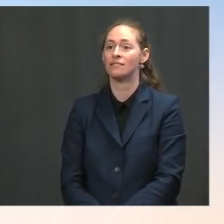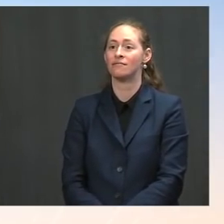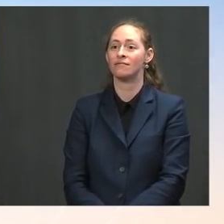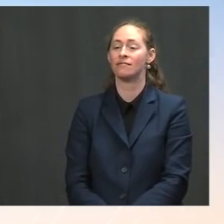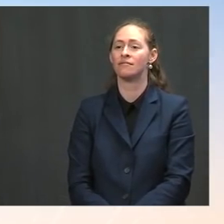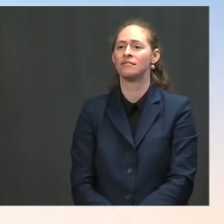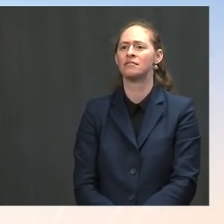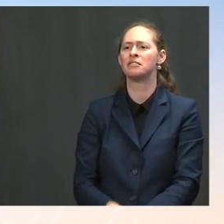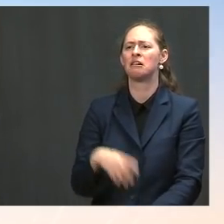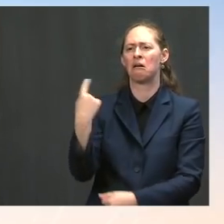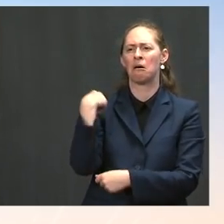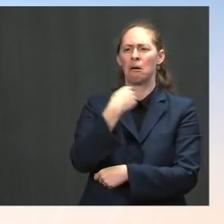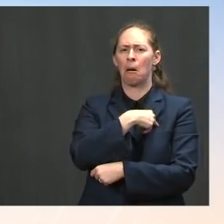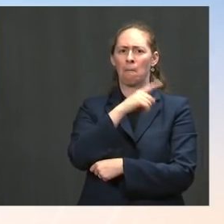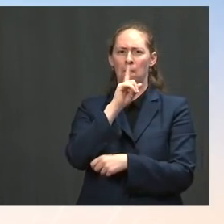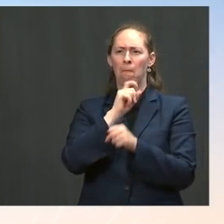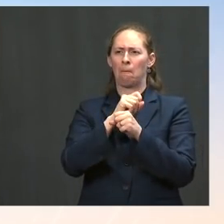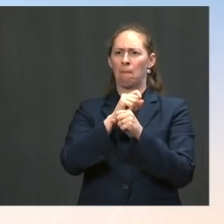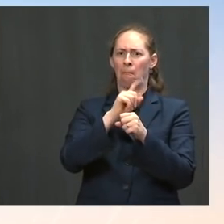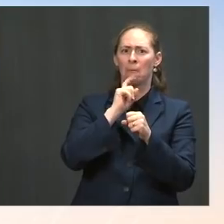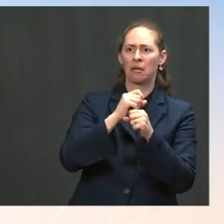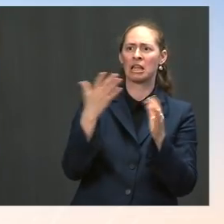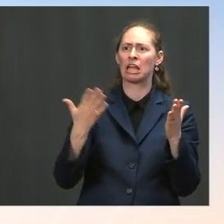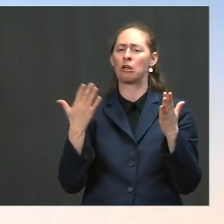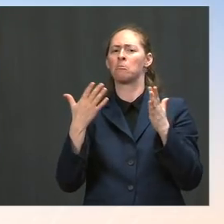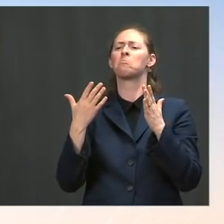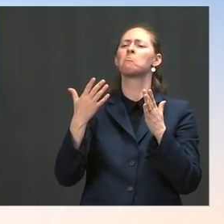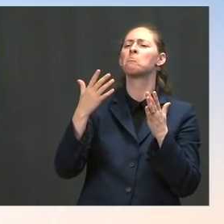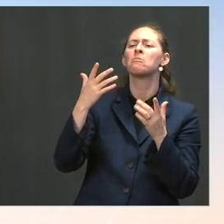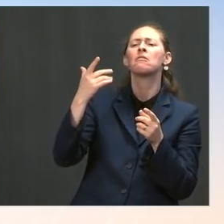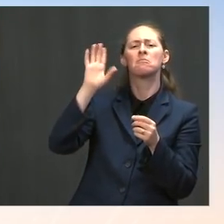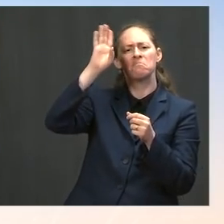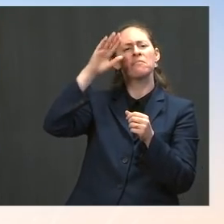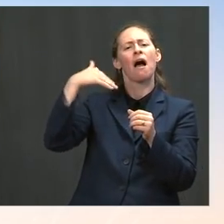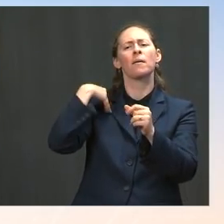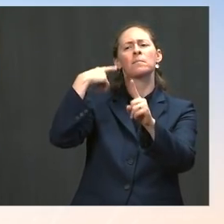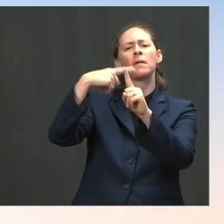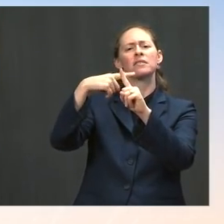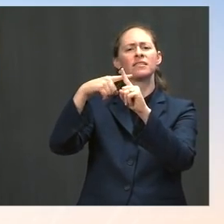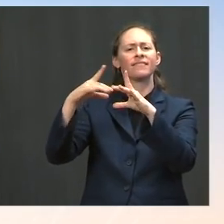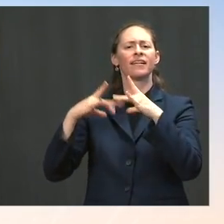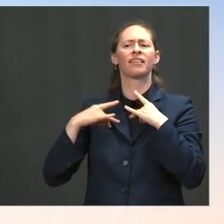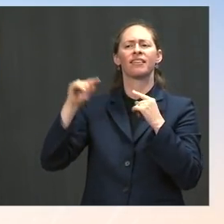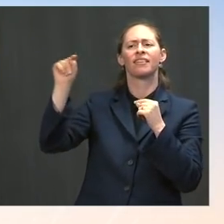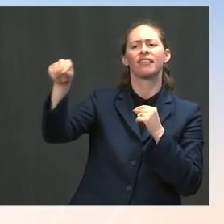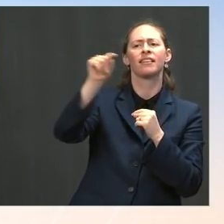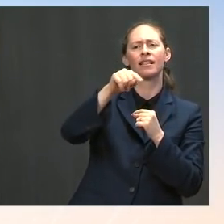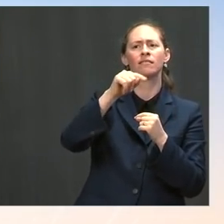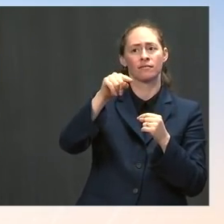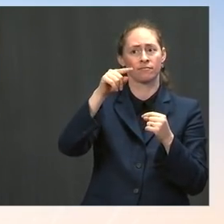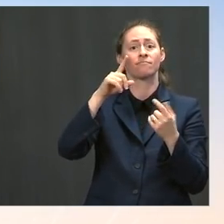there will be breakthrough cases. Even vaccines that are incredibly effective are not foolproof. They're not 100 percent effective.